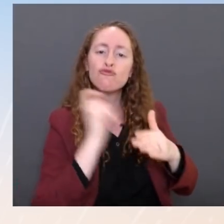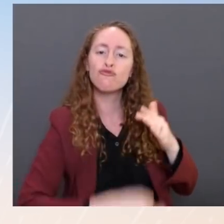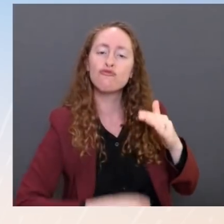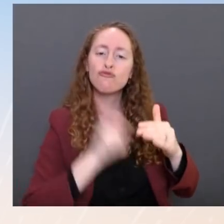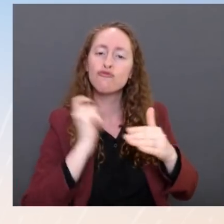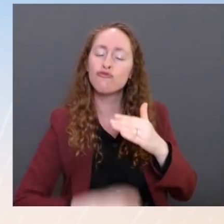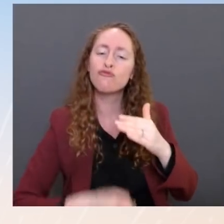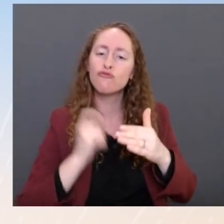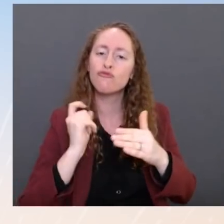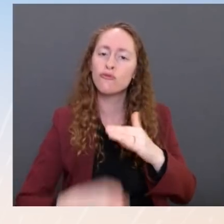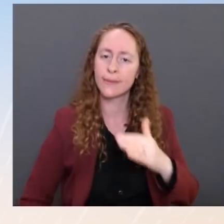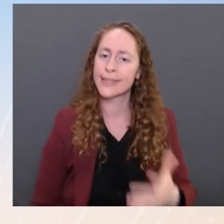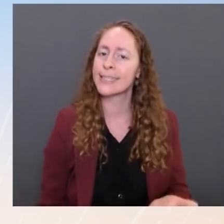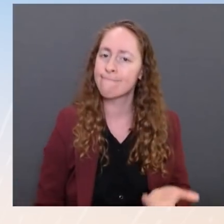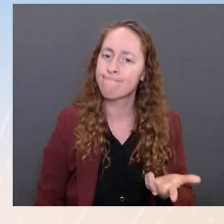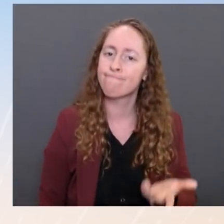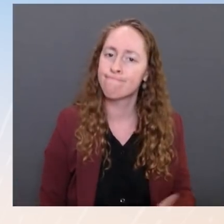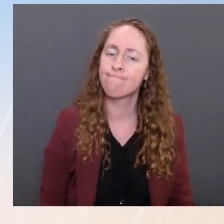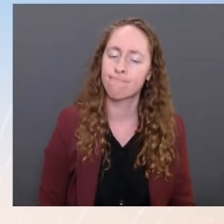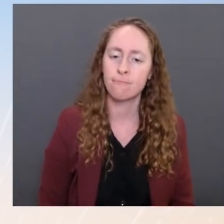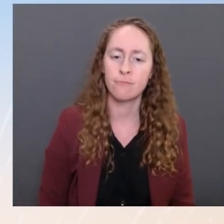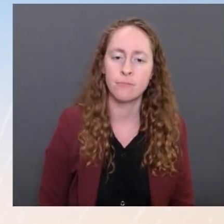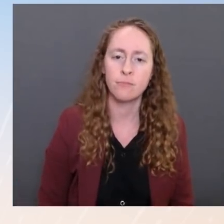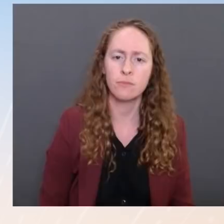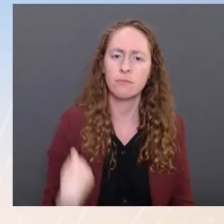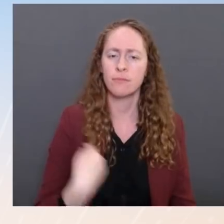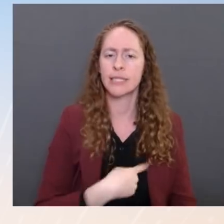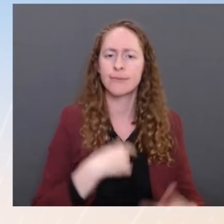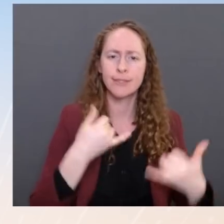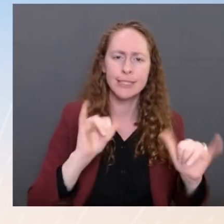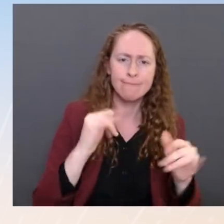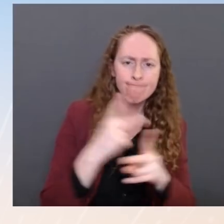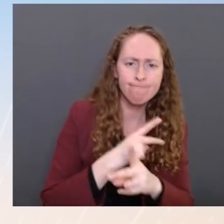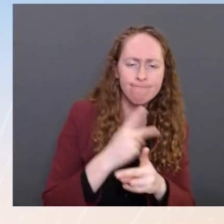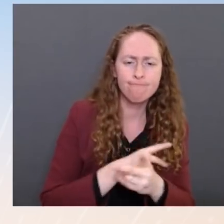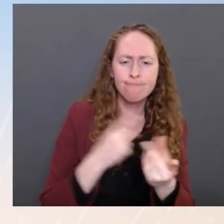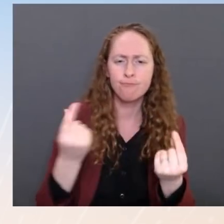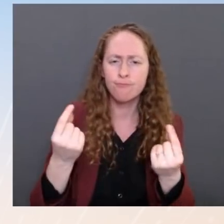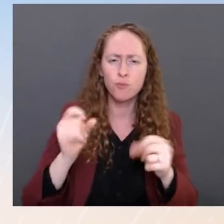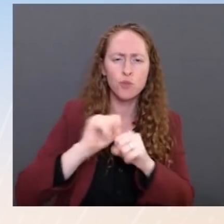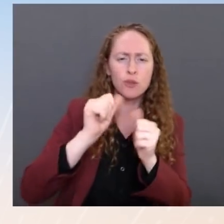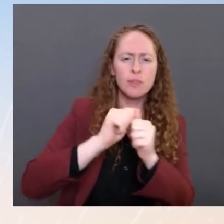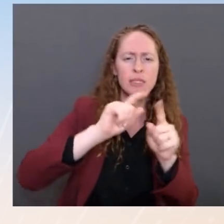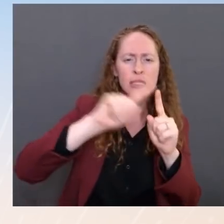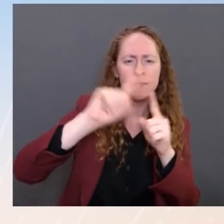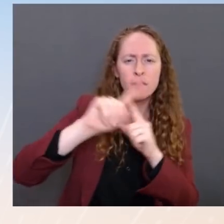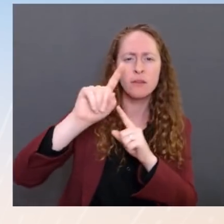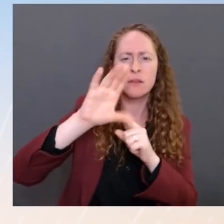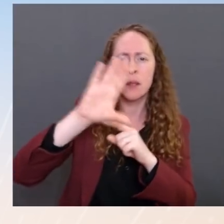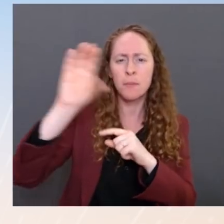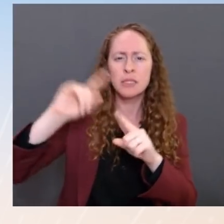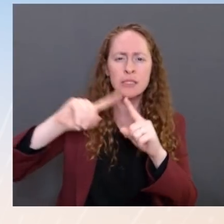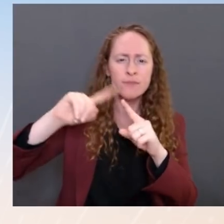and alleviate supply issues by working with these retailers, engaging with the FDA on additional steps we could take, and obviously, we're talking about